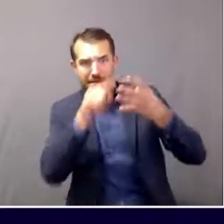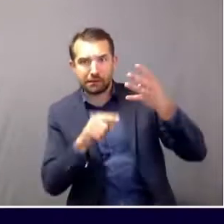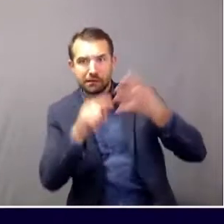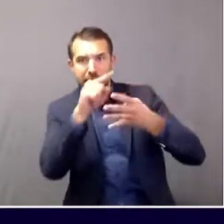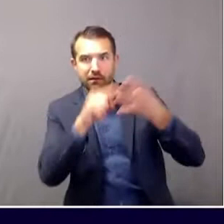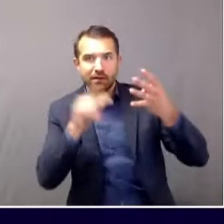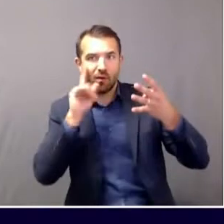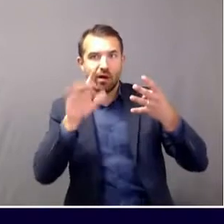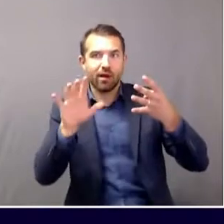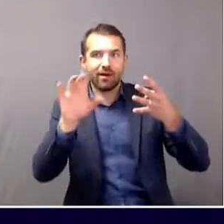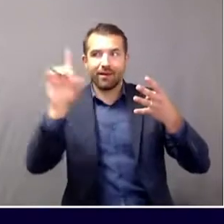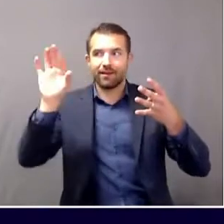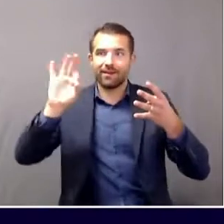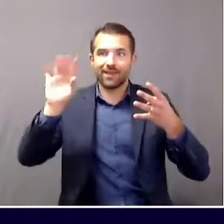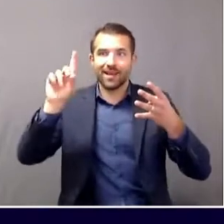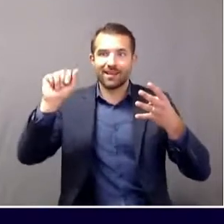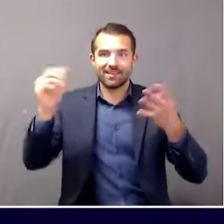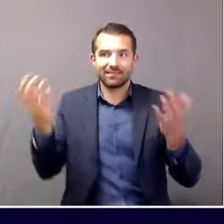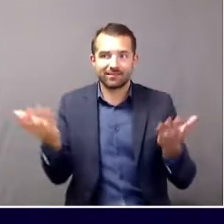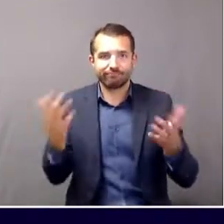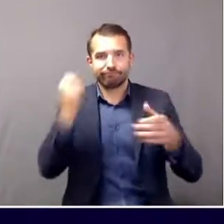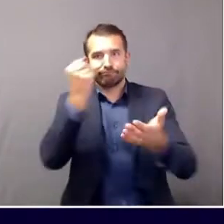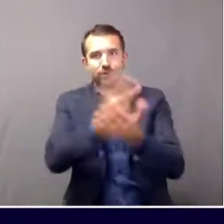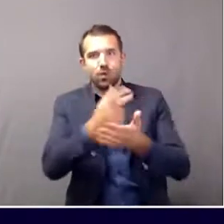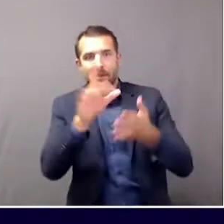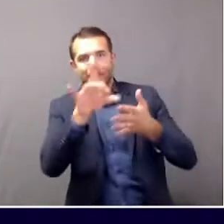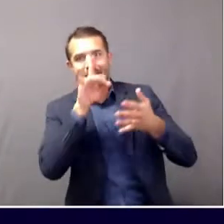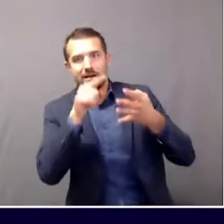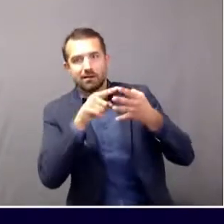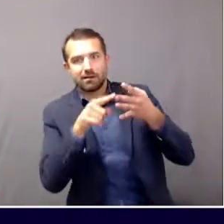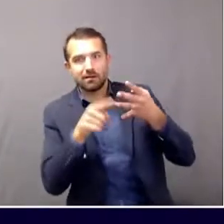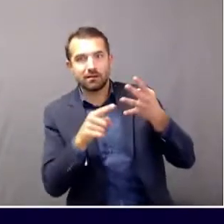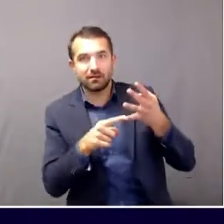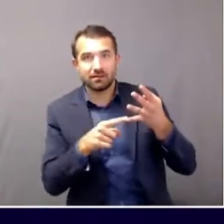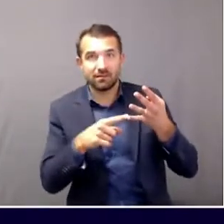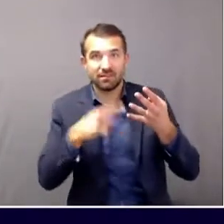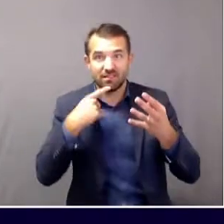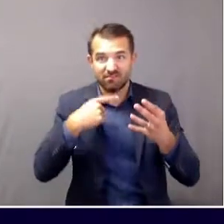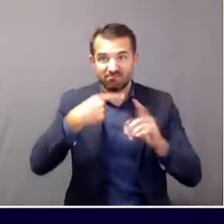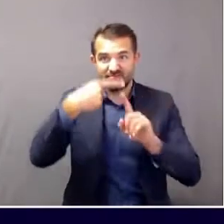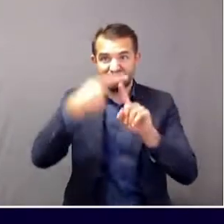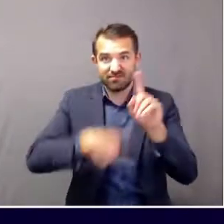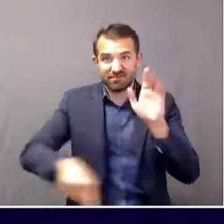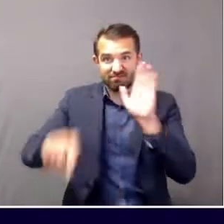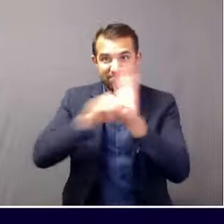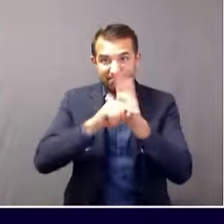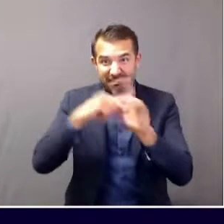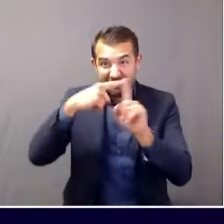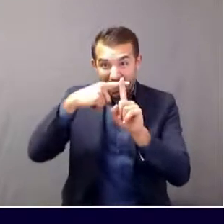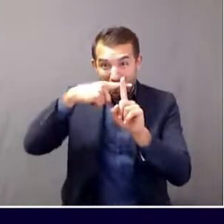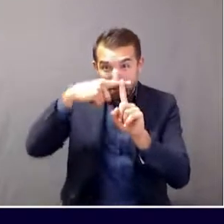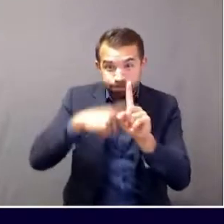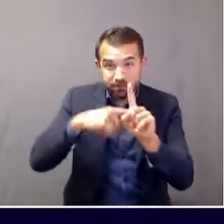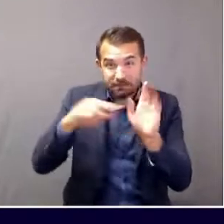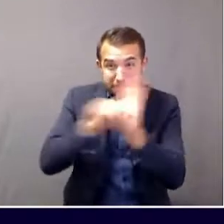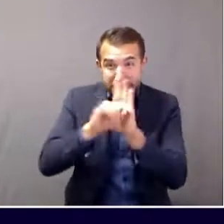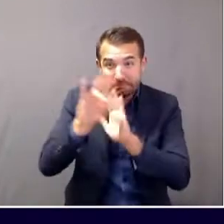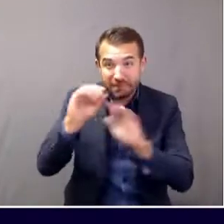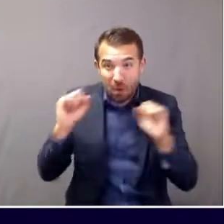will have heat stability which ones will require minus seventy